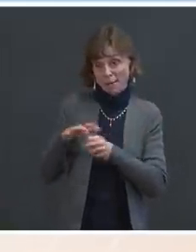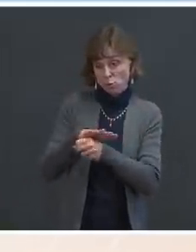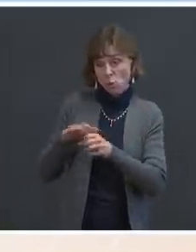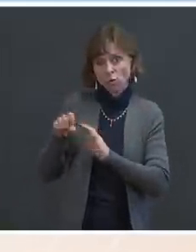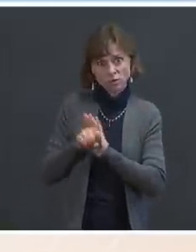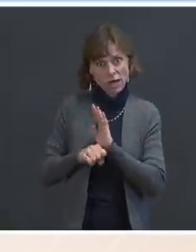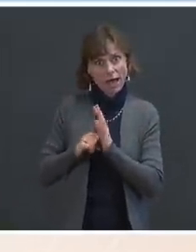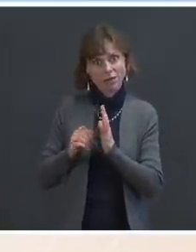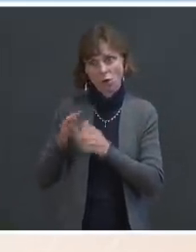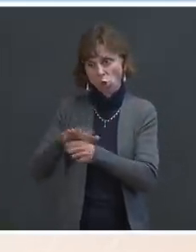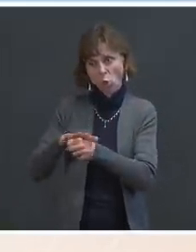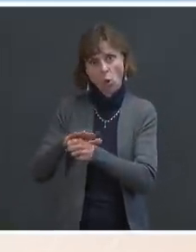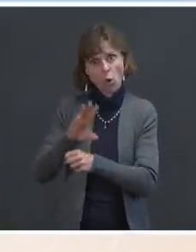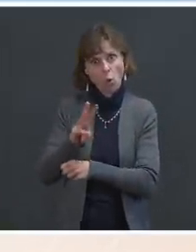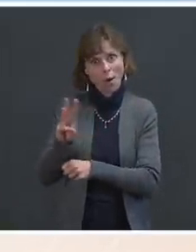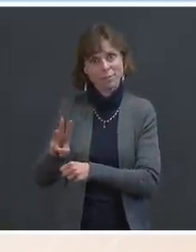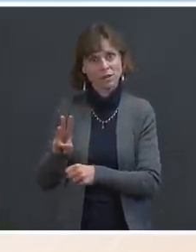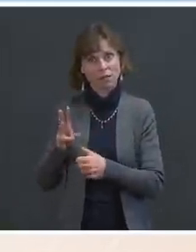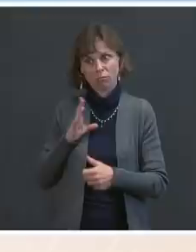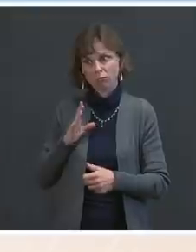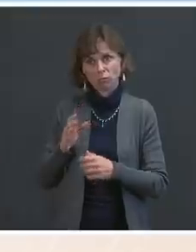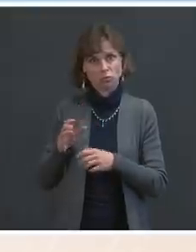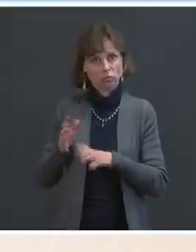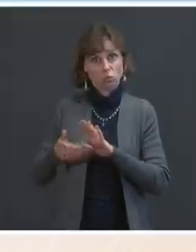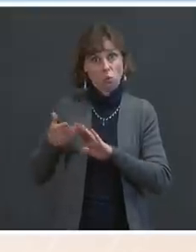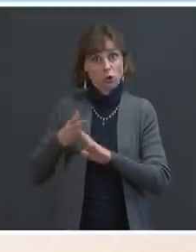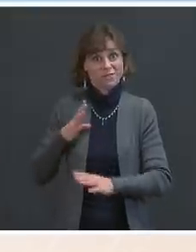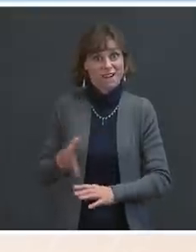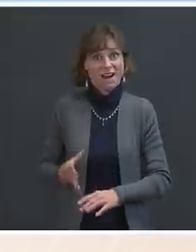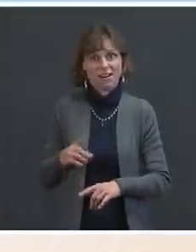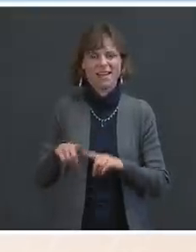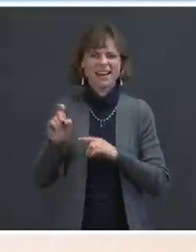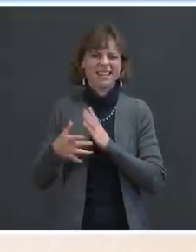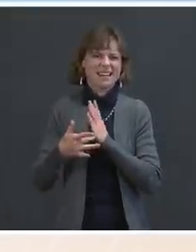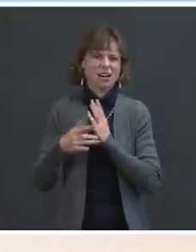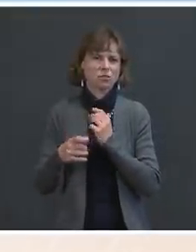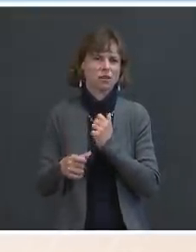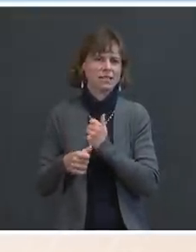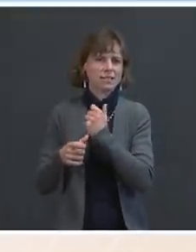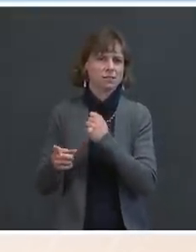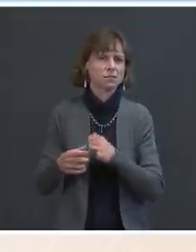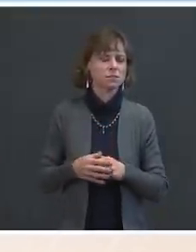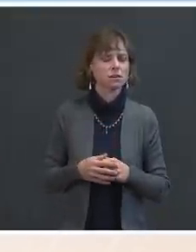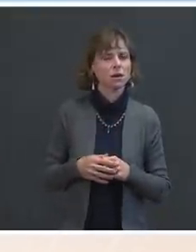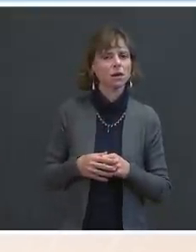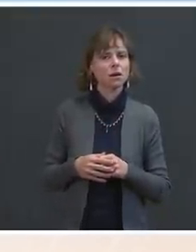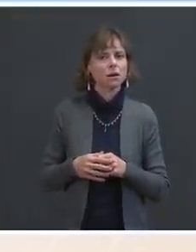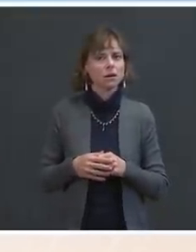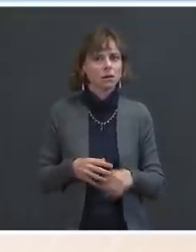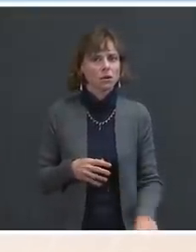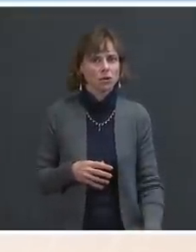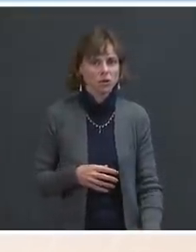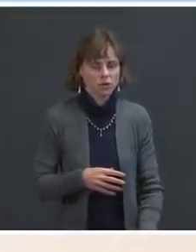and they just need some technical assistance. Go ahead. The Press: Thank you, Jen. You've been telling migrants -- from right there, for a month now,